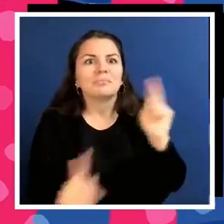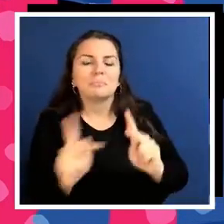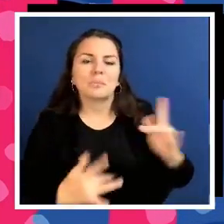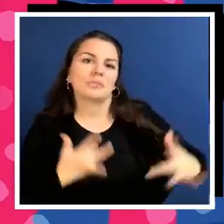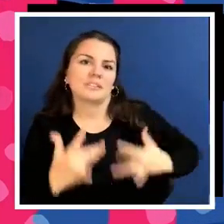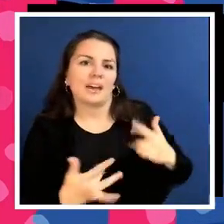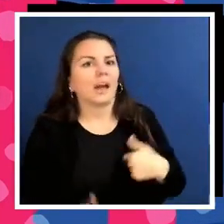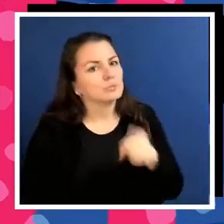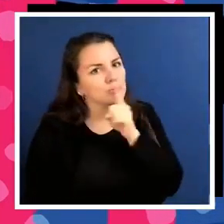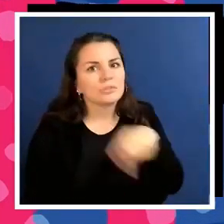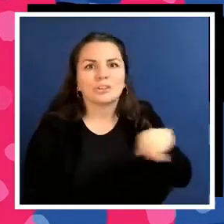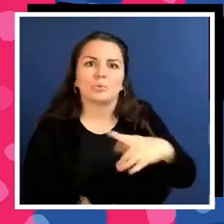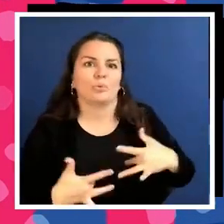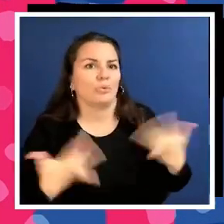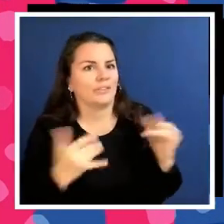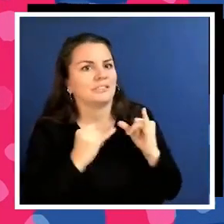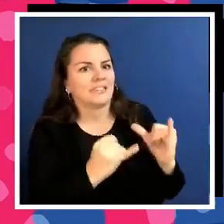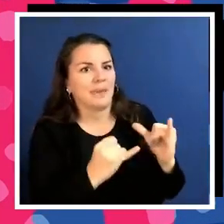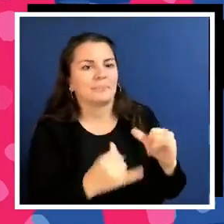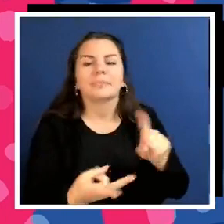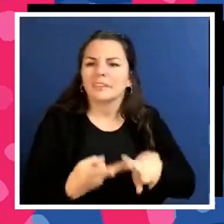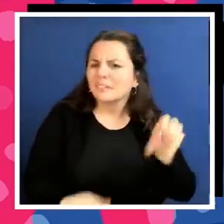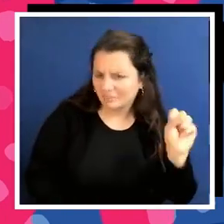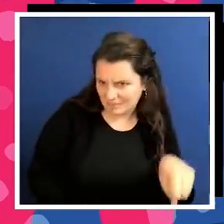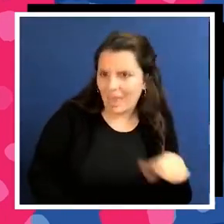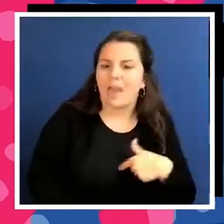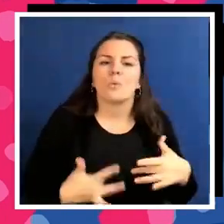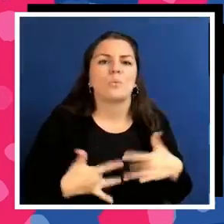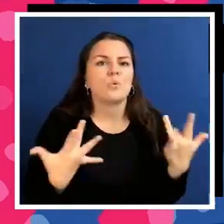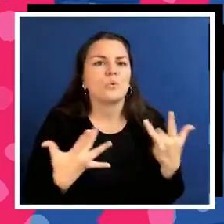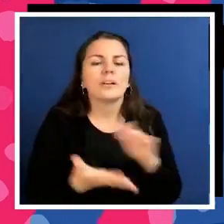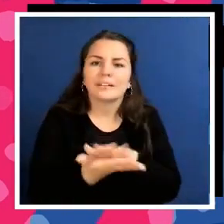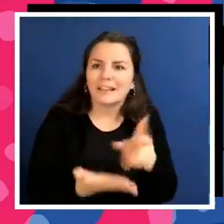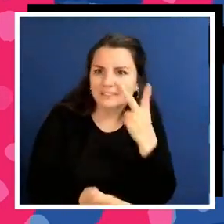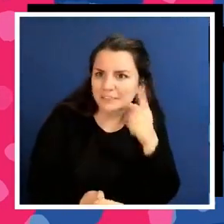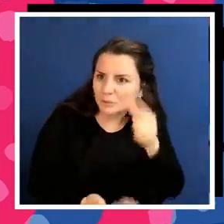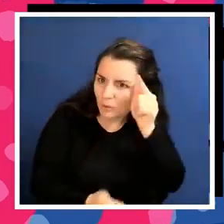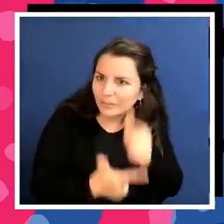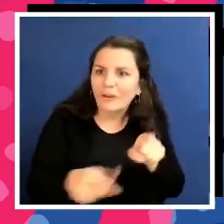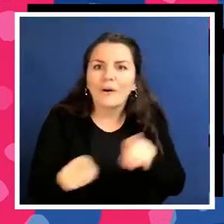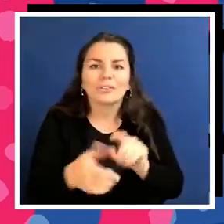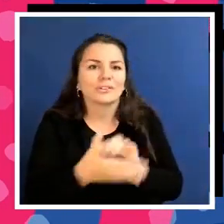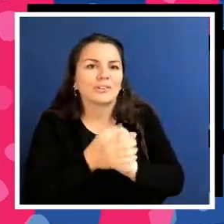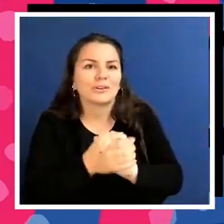ORGANIZING IN THE SPACE AROUND RACIAL JUSTICE AND GETTING